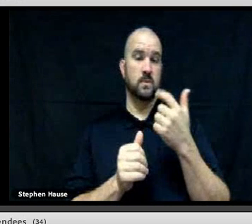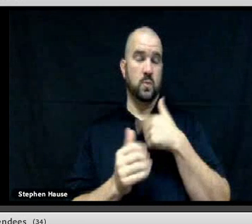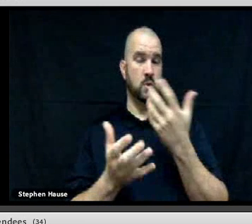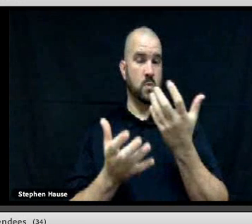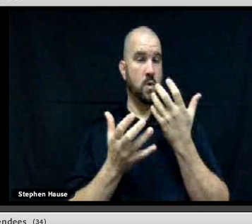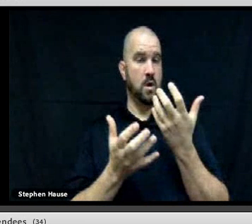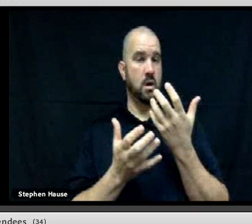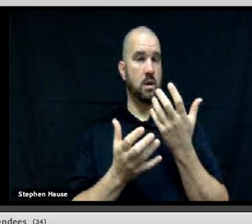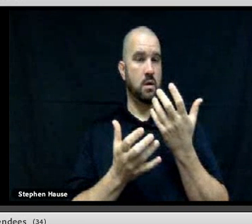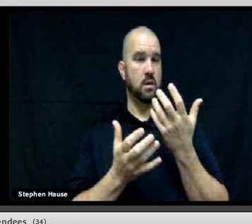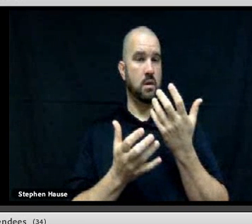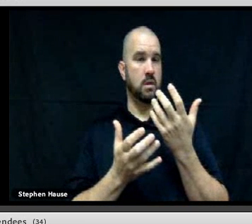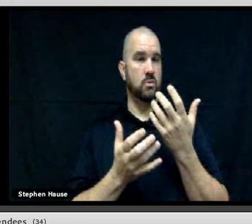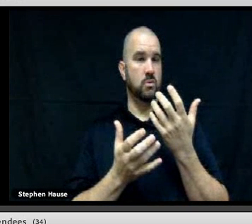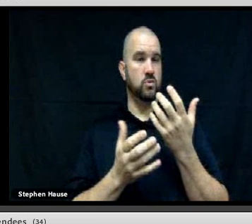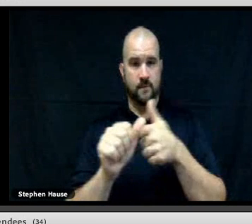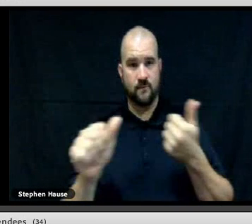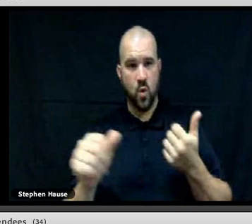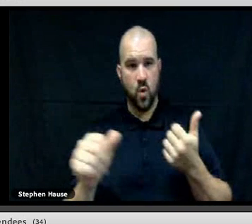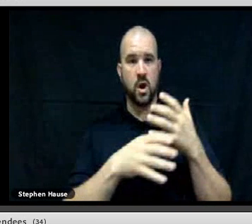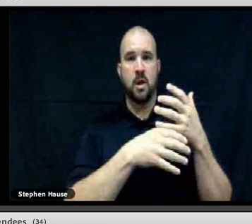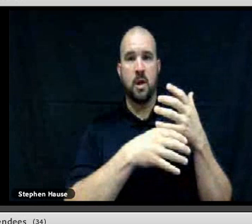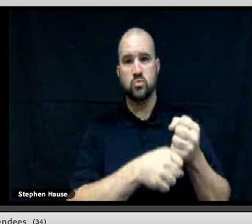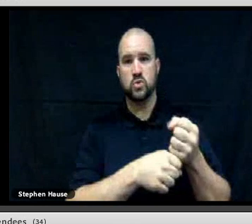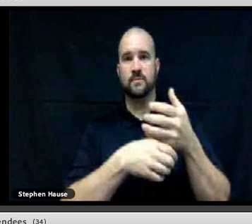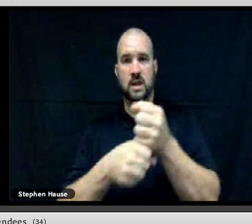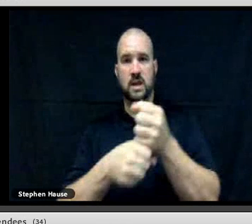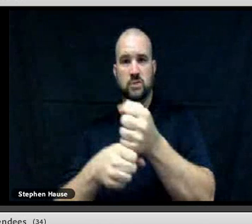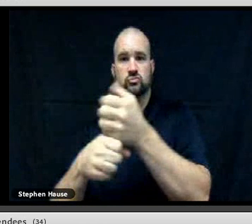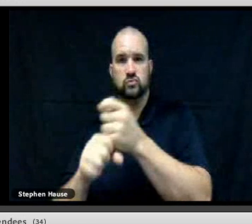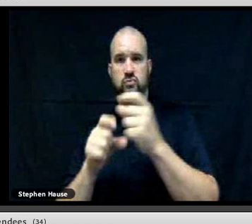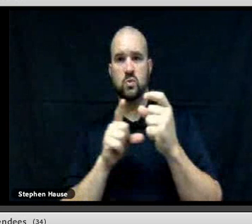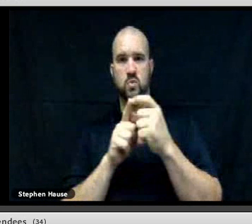because it should stand on its own, outside of its local context.